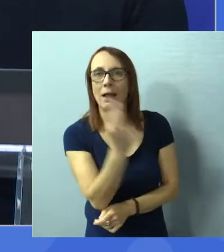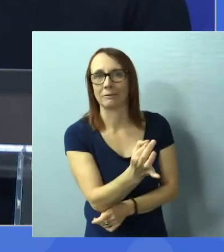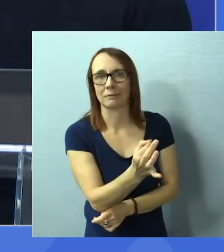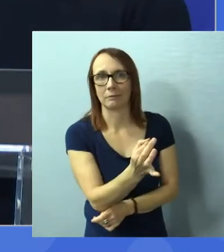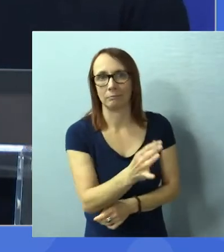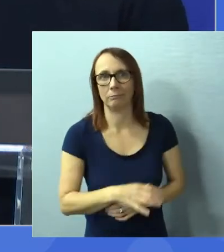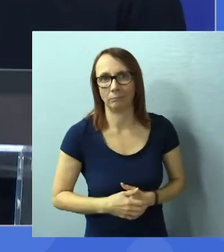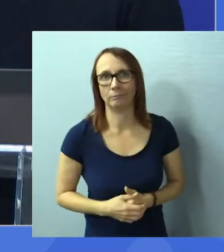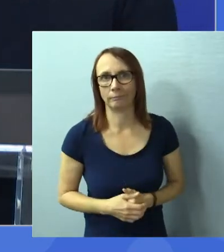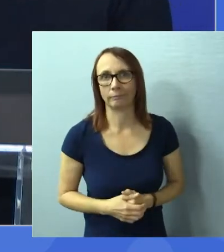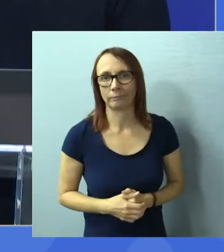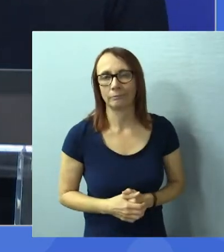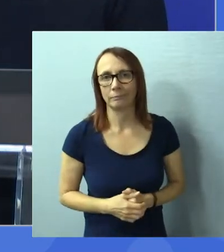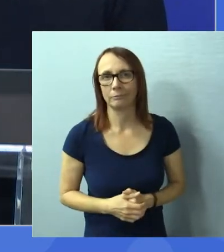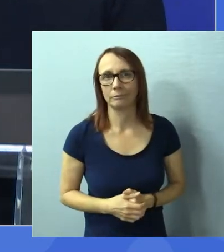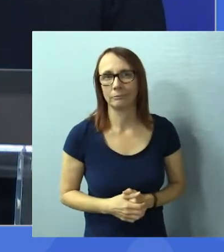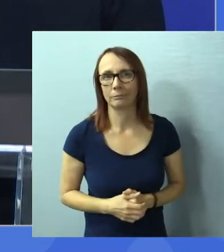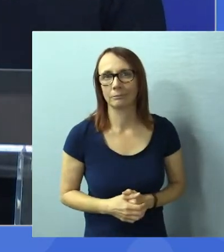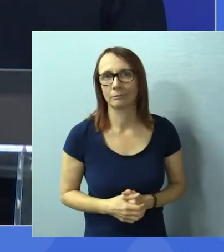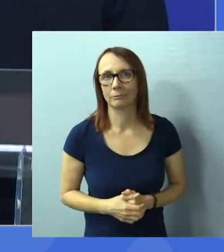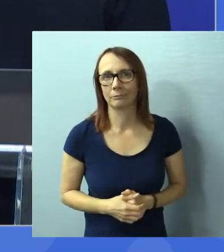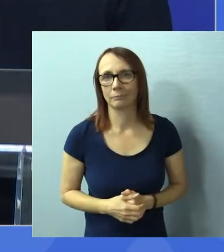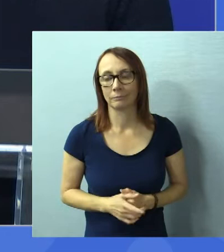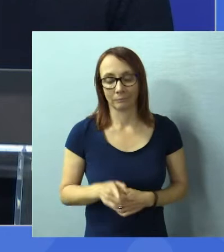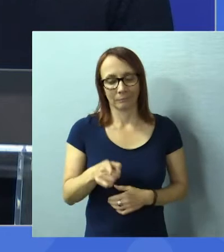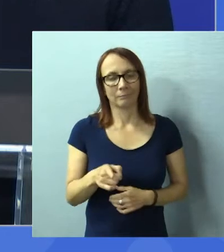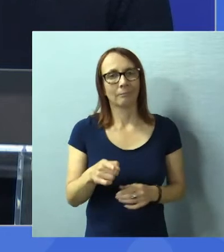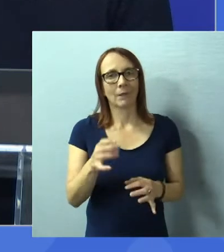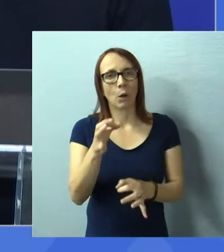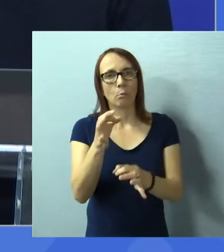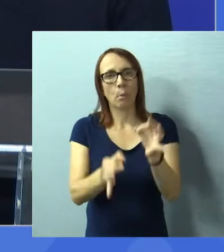Parliament before it does so now that's a political rule that means that it's